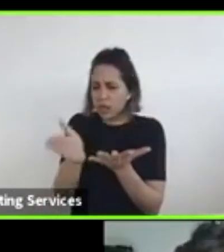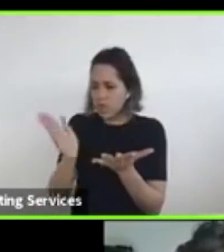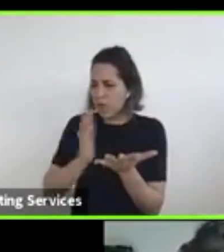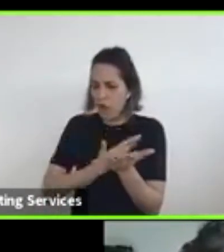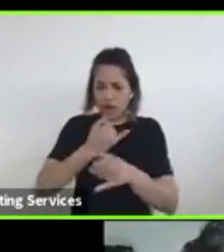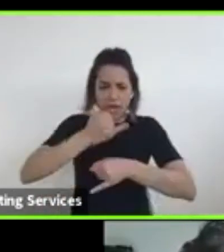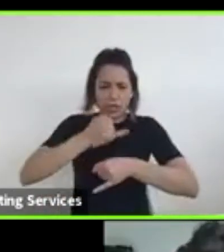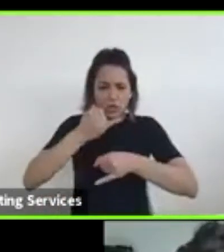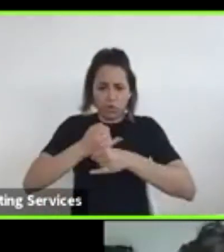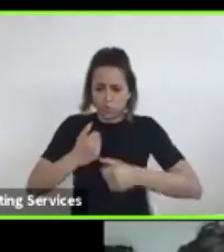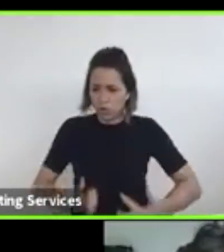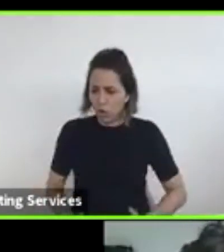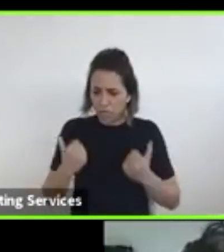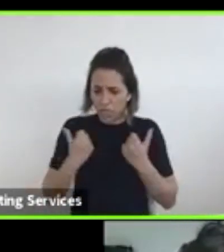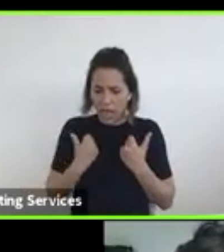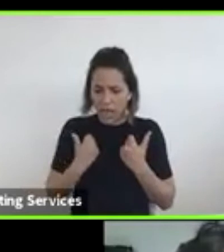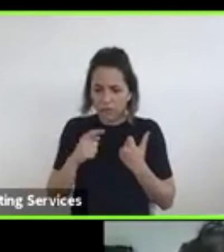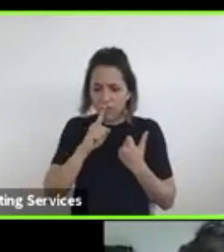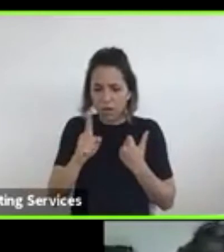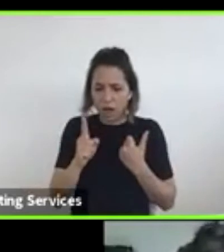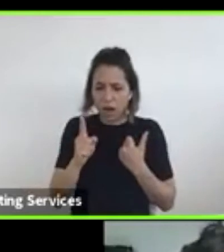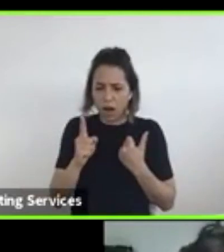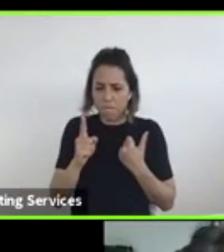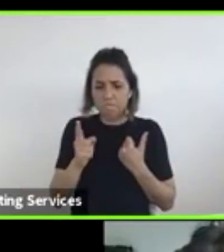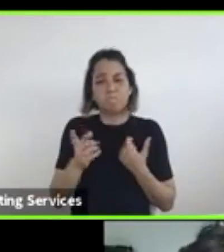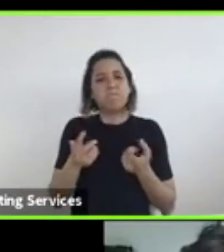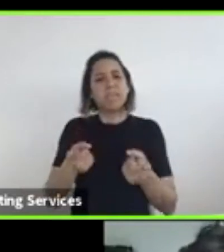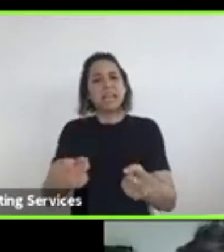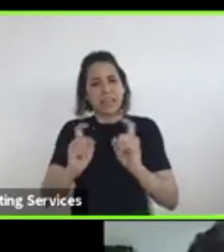LIFE, ARE GIVEN POWER THROUGH THEIR -- WRITTEN